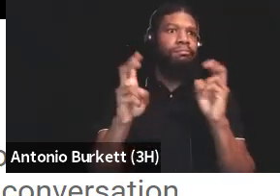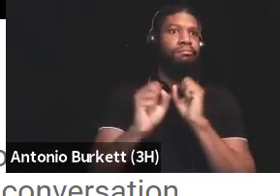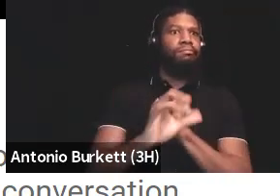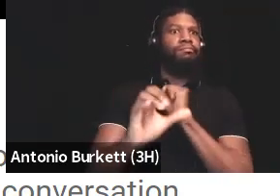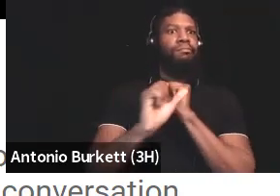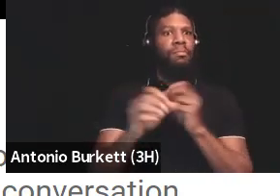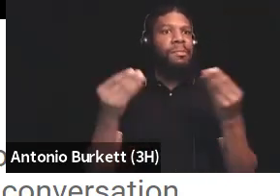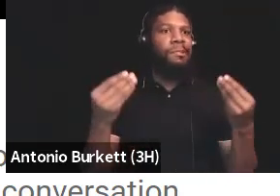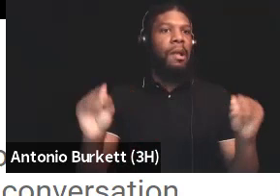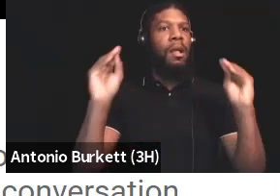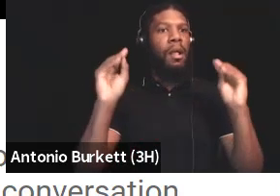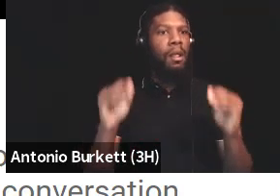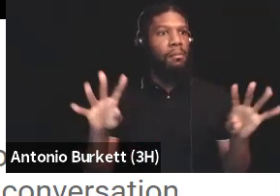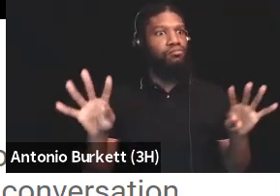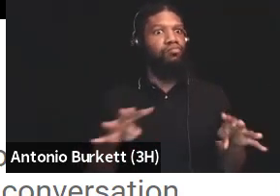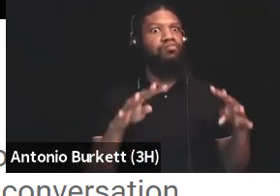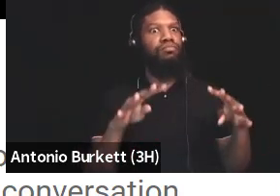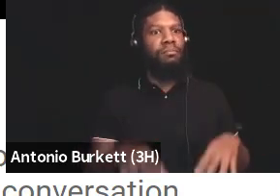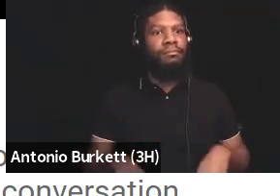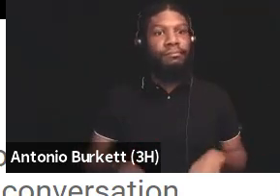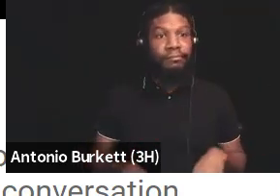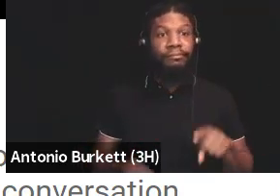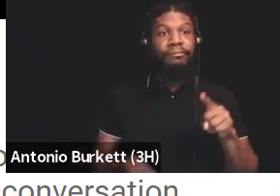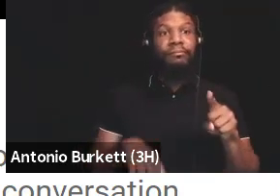try to attract a faculty audience to the writing center would be